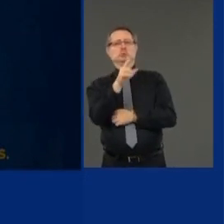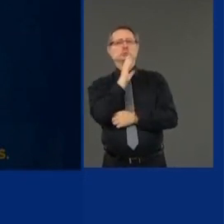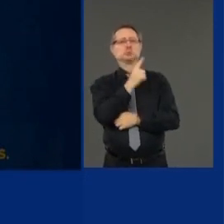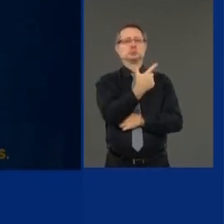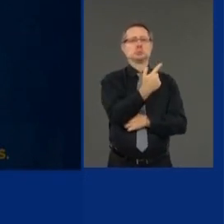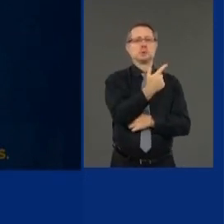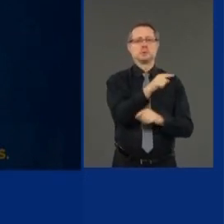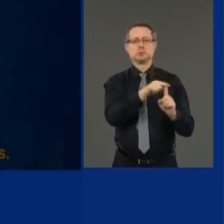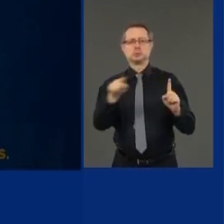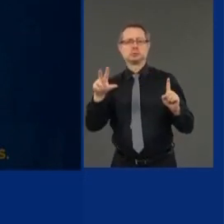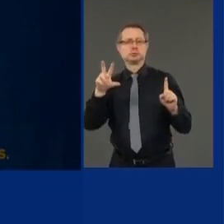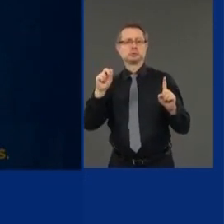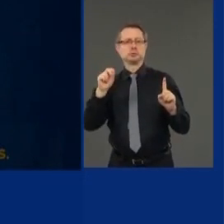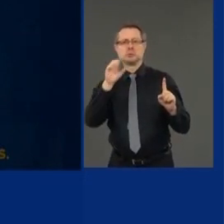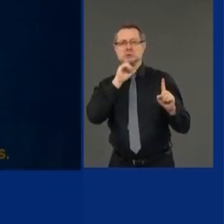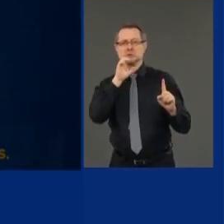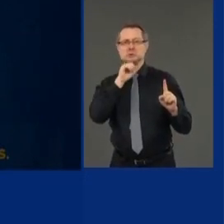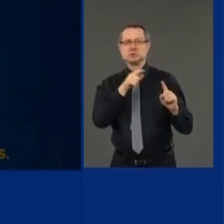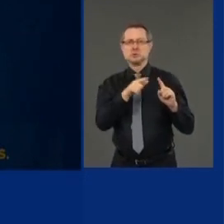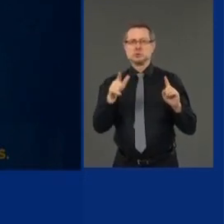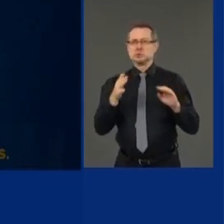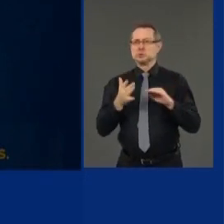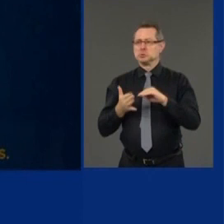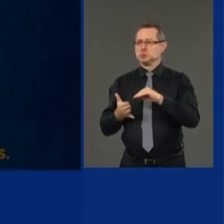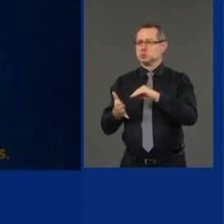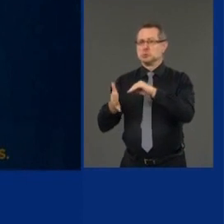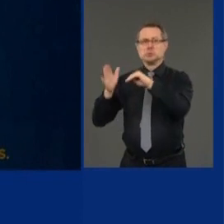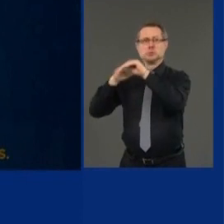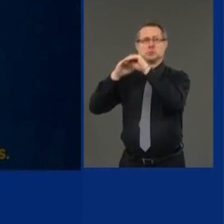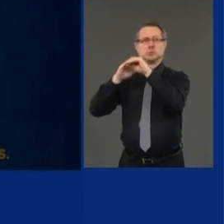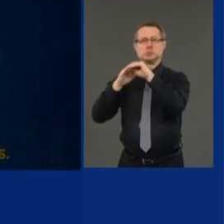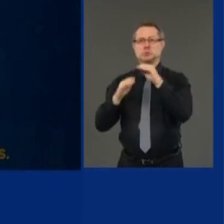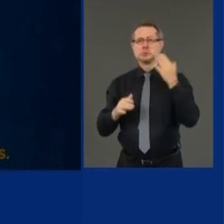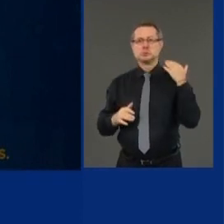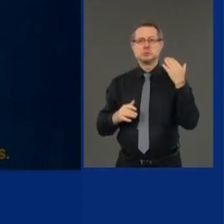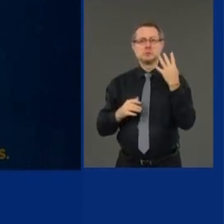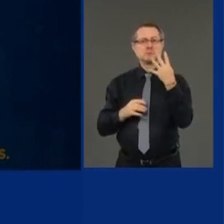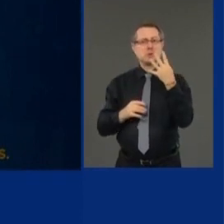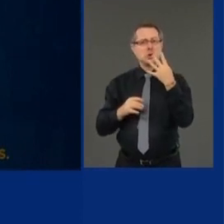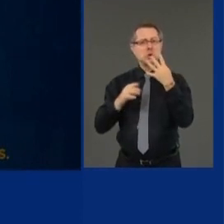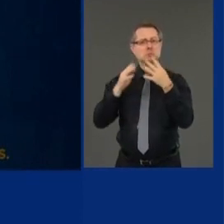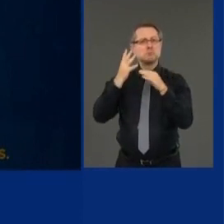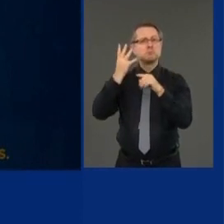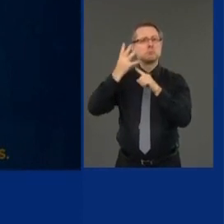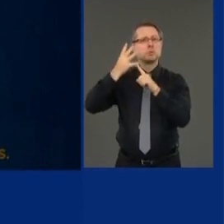PEOPLE. YOU LOOK AT THE AGE BRACKET IT'S BASICALLY FLAT OR DOWN, EXCEPT